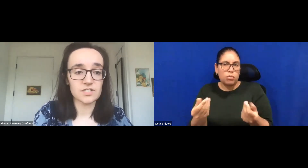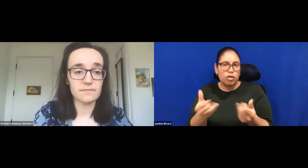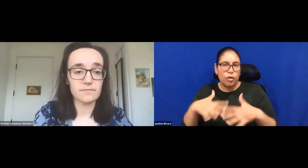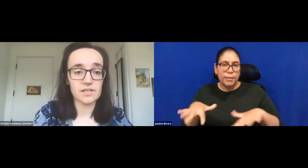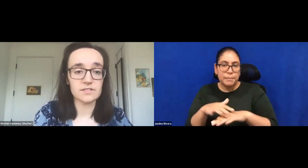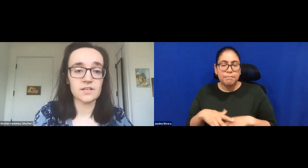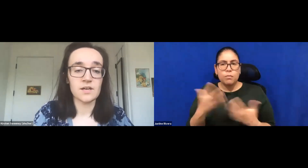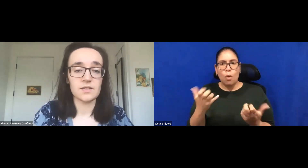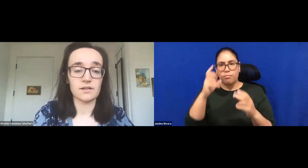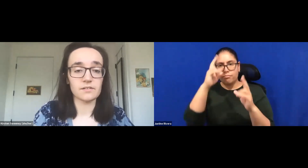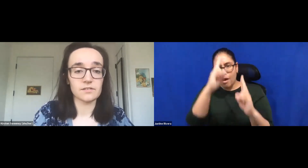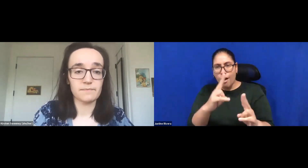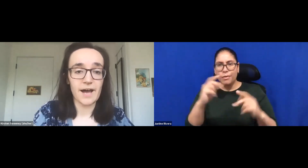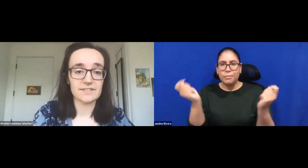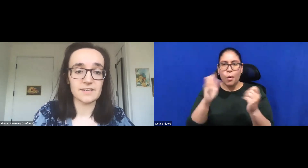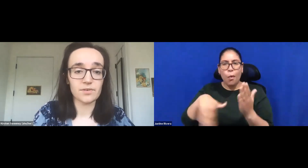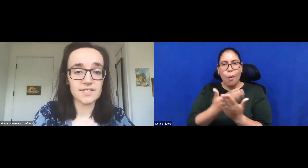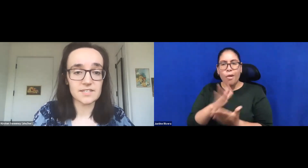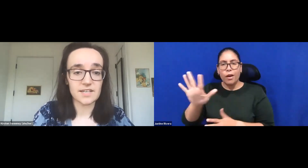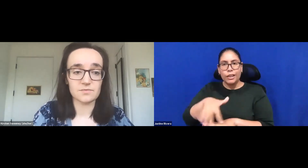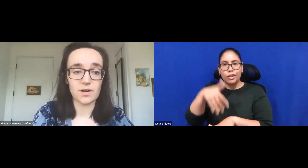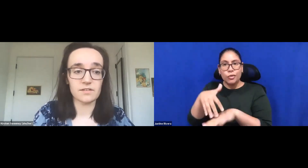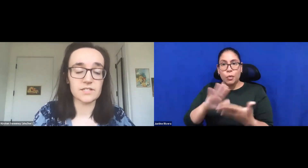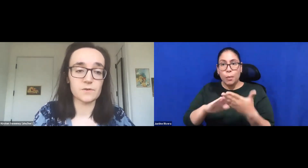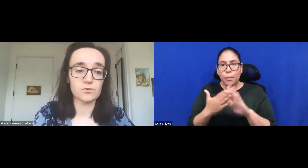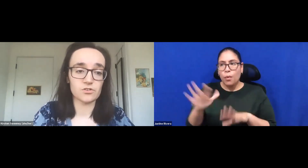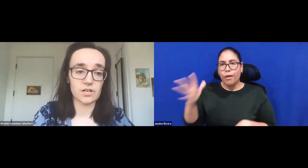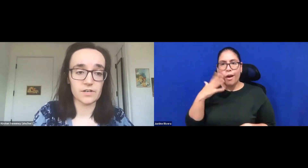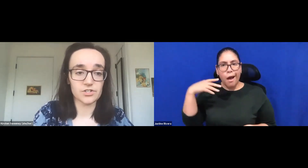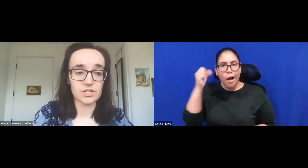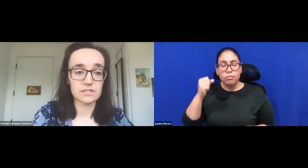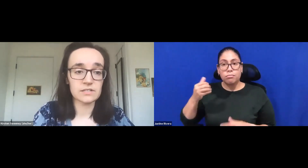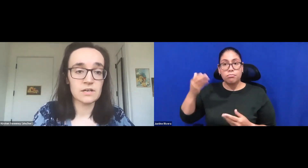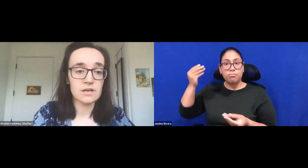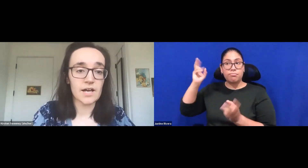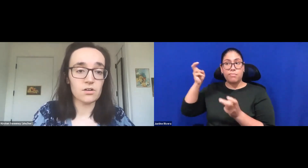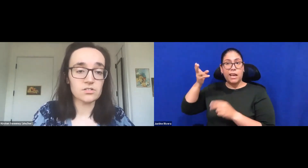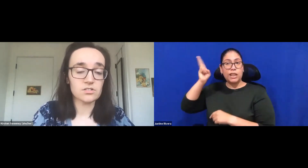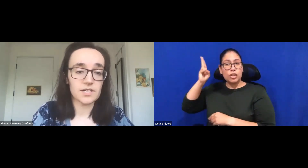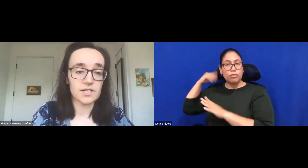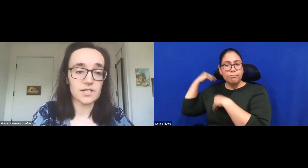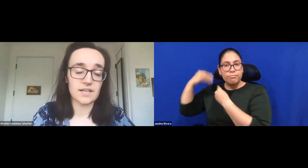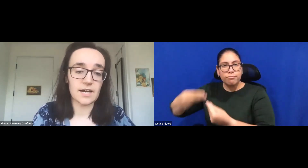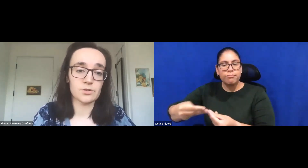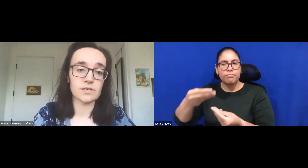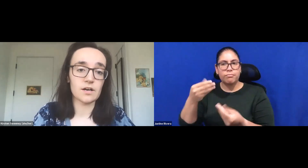indigenous communities, their elders past and present, as well as future generations. I also want to take this time to